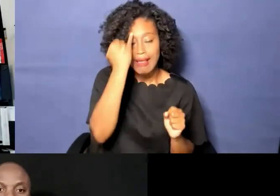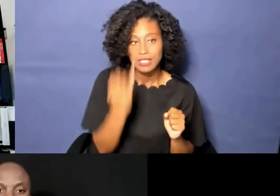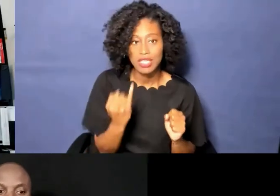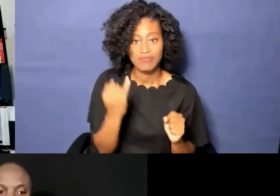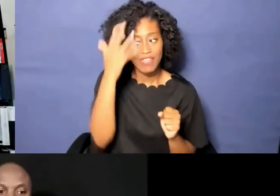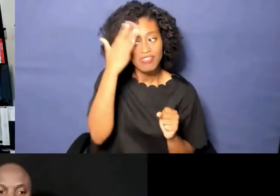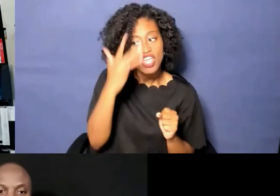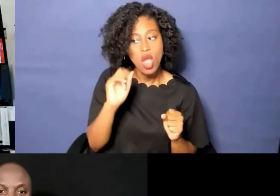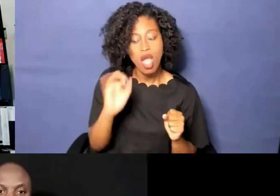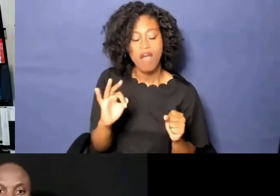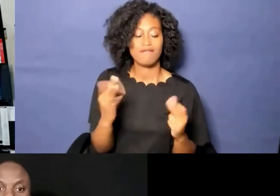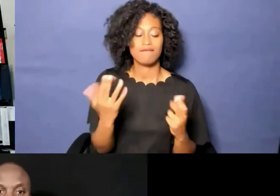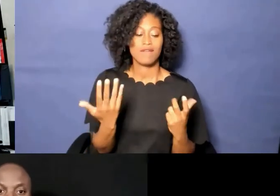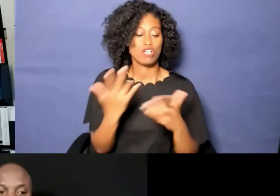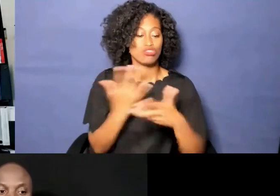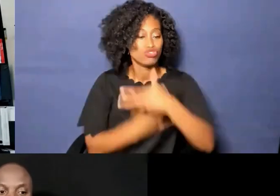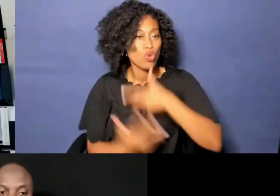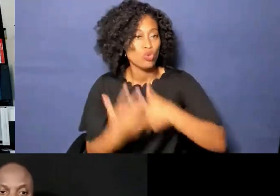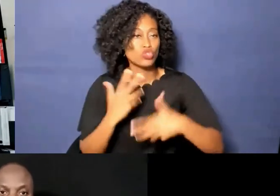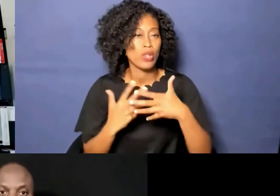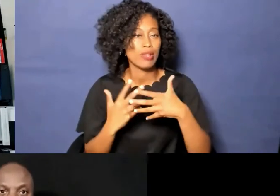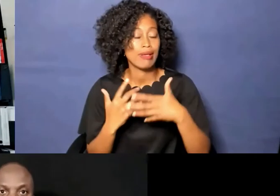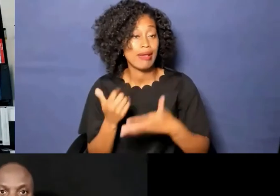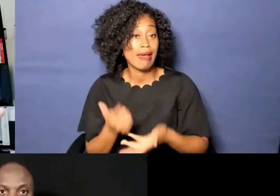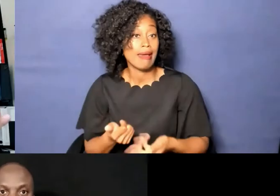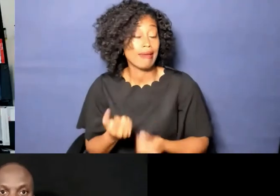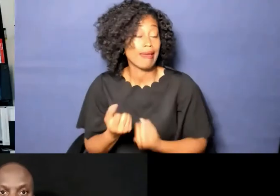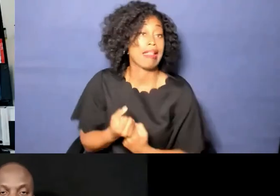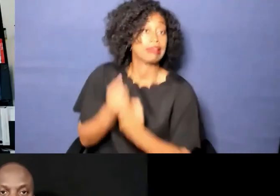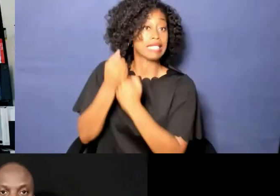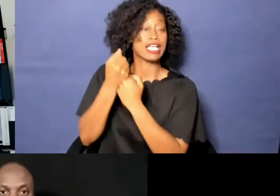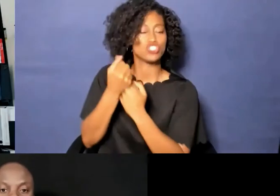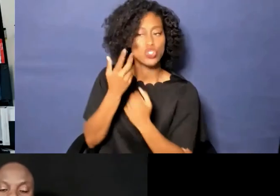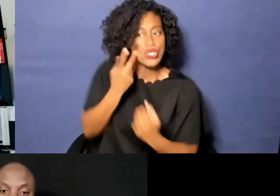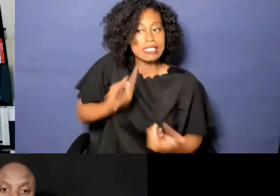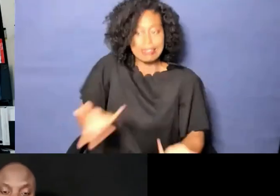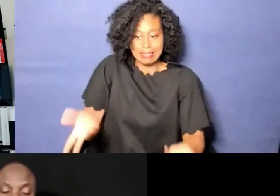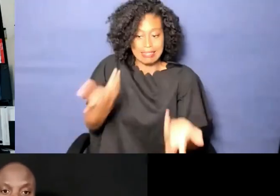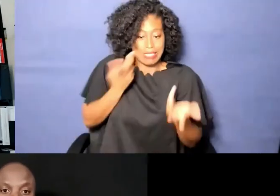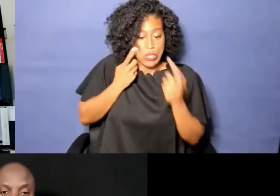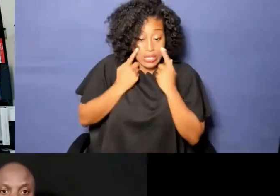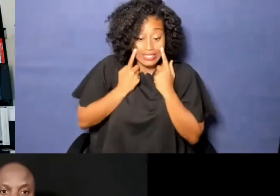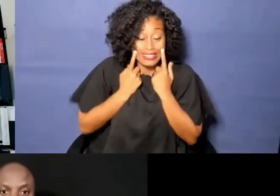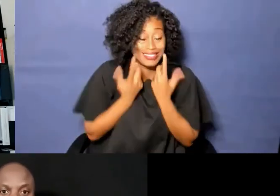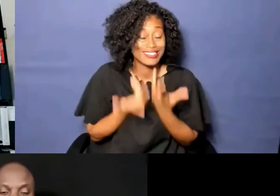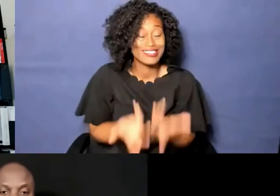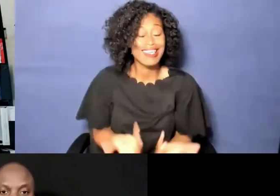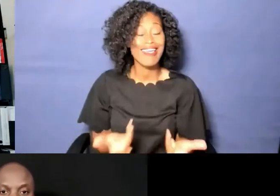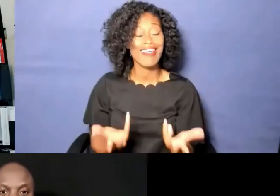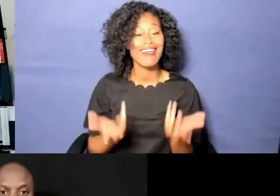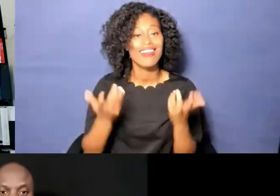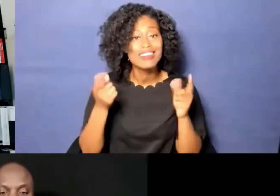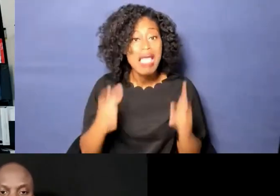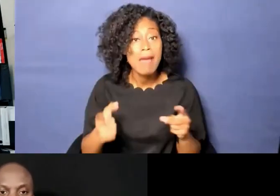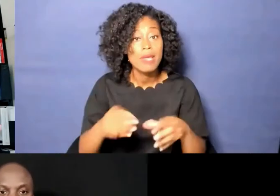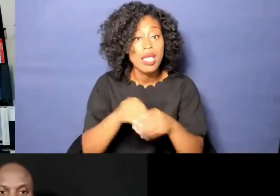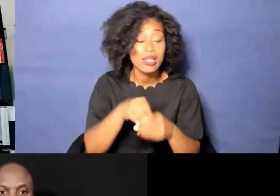categorization that's in place, you can see it happening. You see how groups are favored